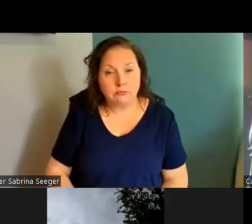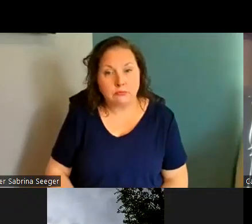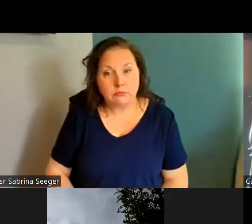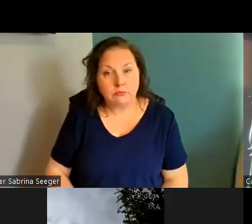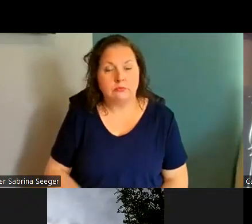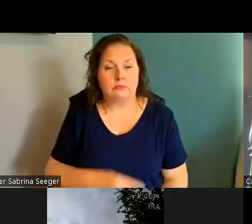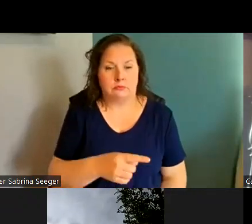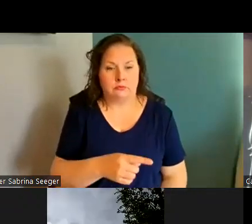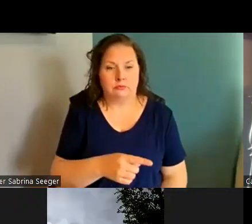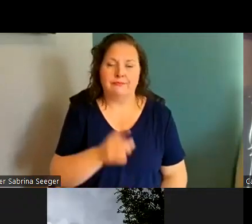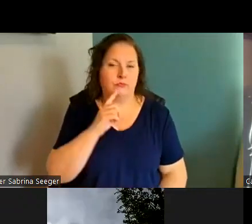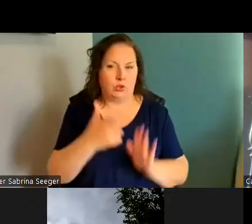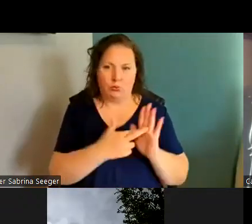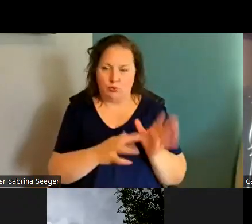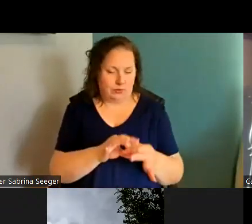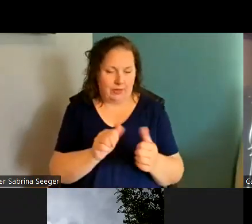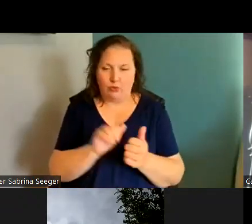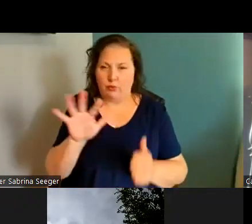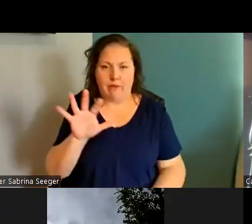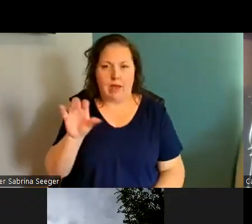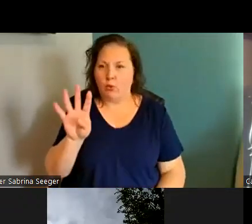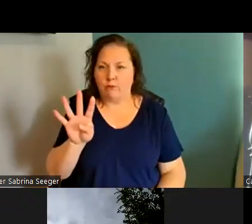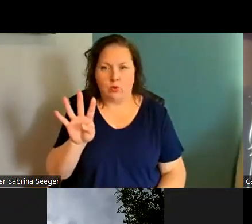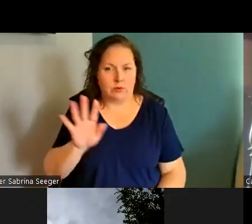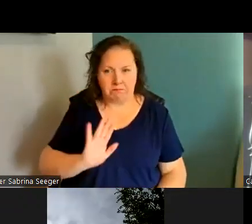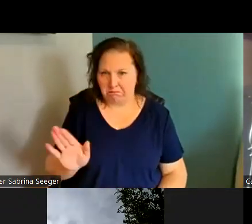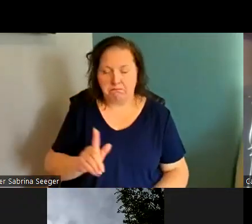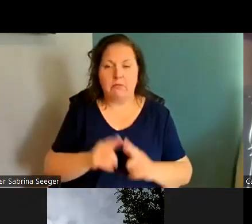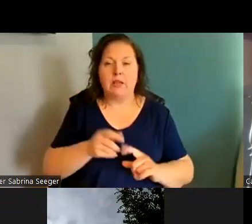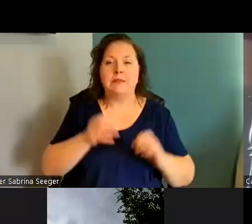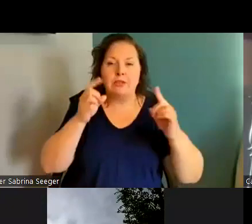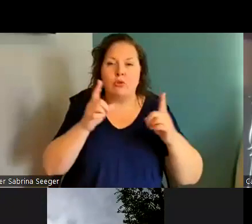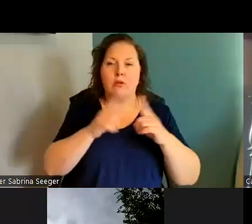These rules are not related to 504s. And the special education rule changes do not generally